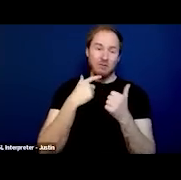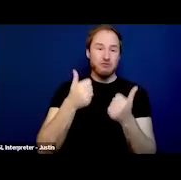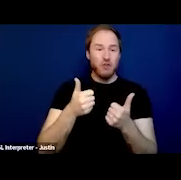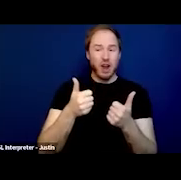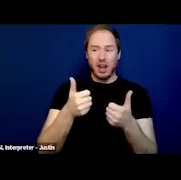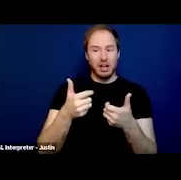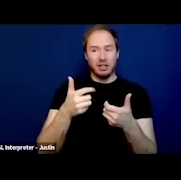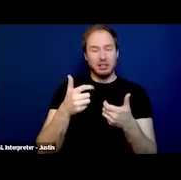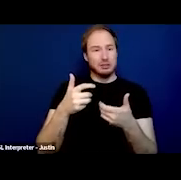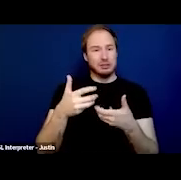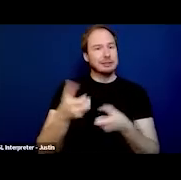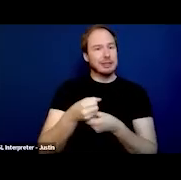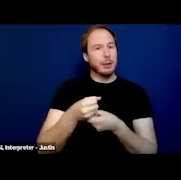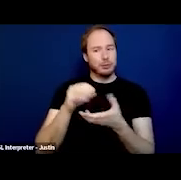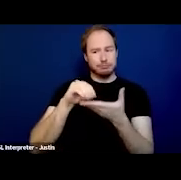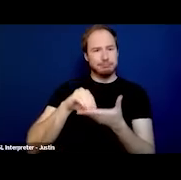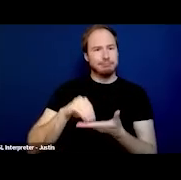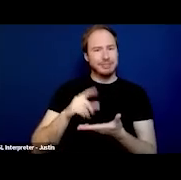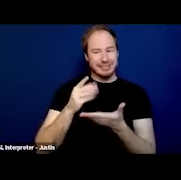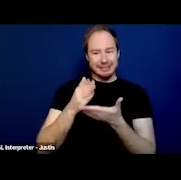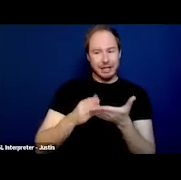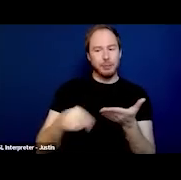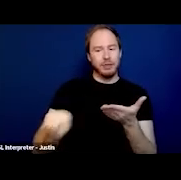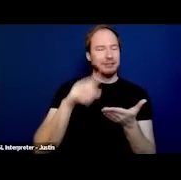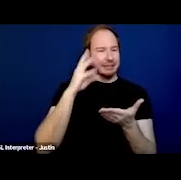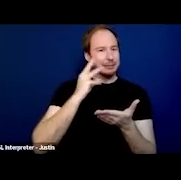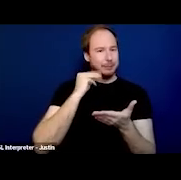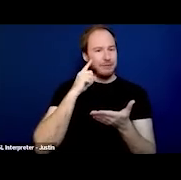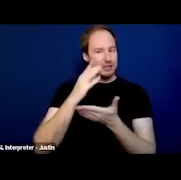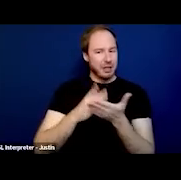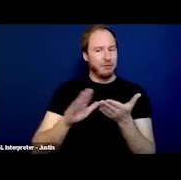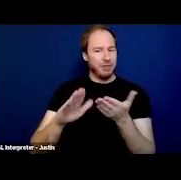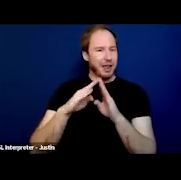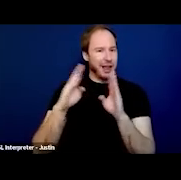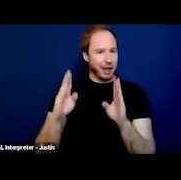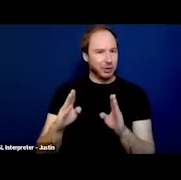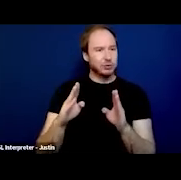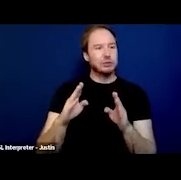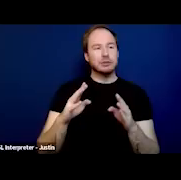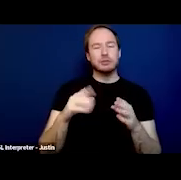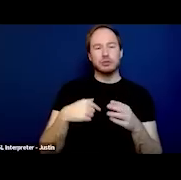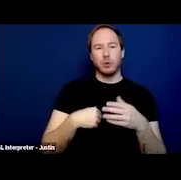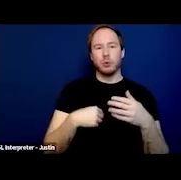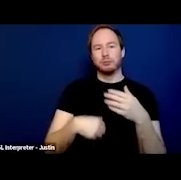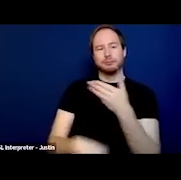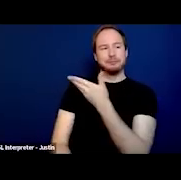that some residents face in some housing programs. And the bullet points on the left, they speak to the elements of housing programs